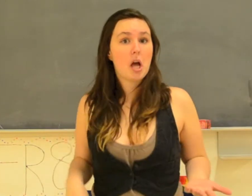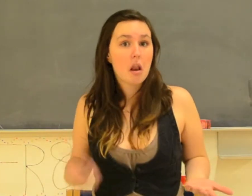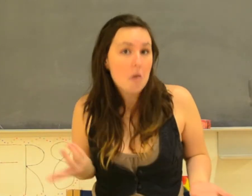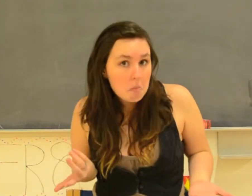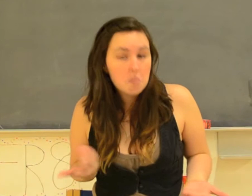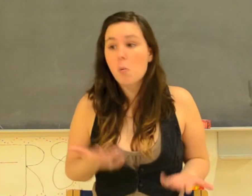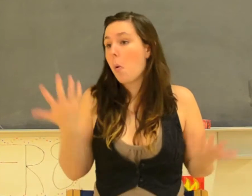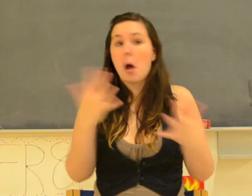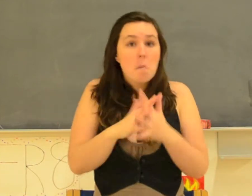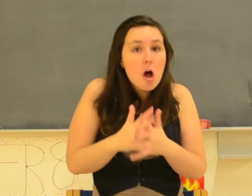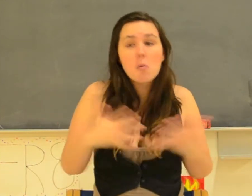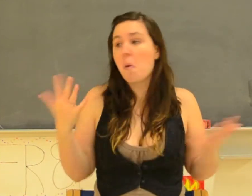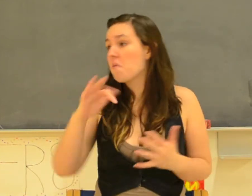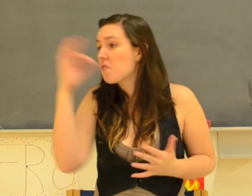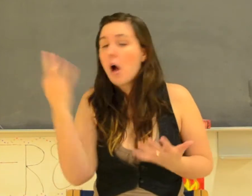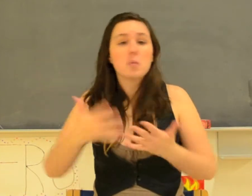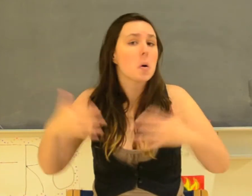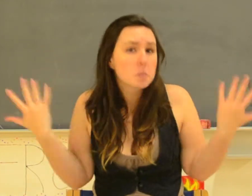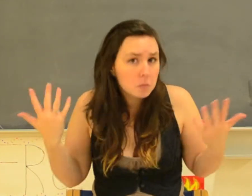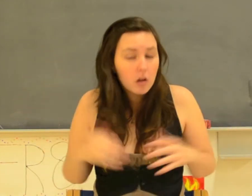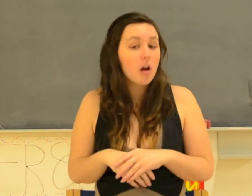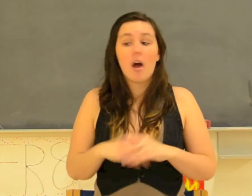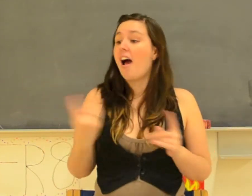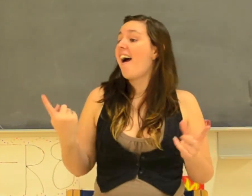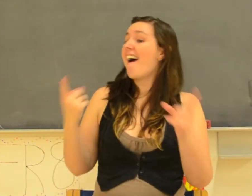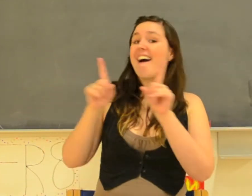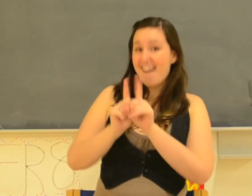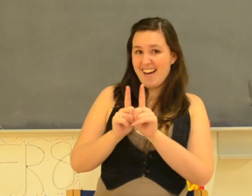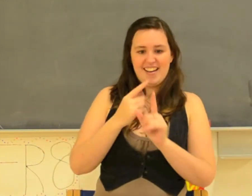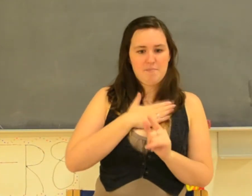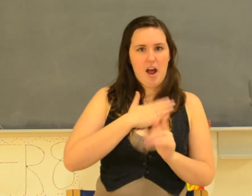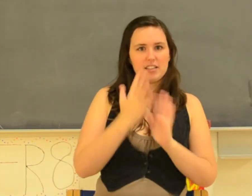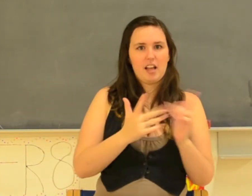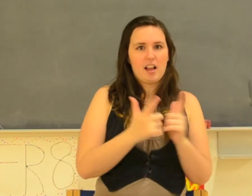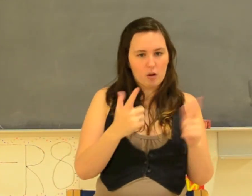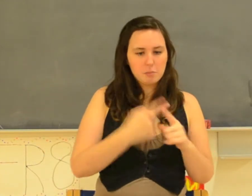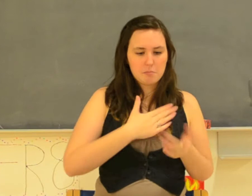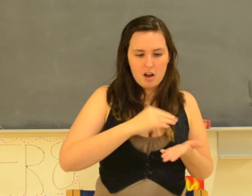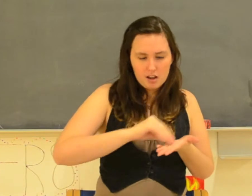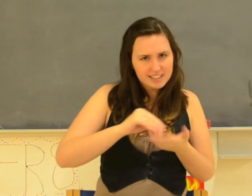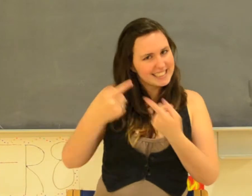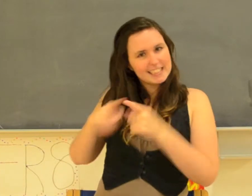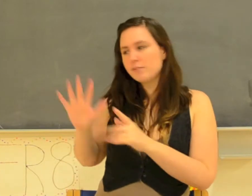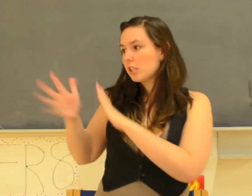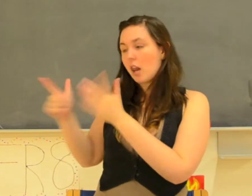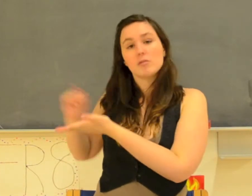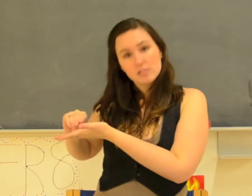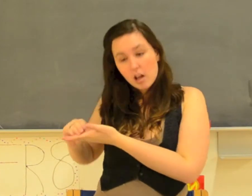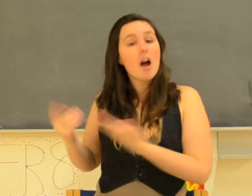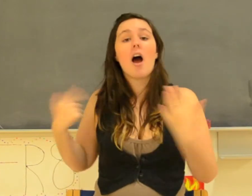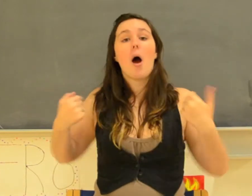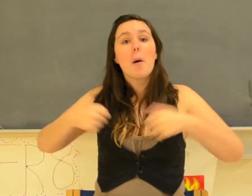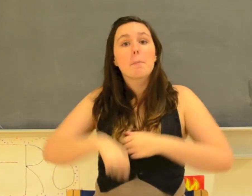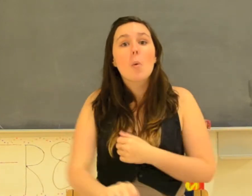with China or American or French. The written and Signed Language is different between the couple. If a baby was to